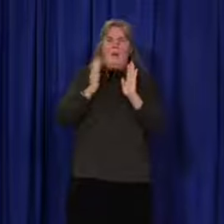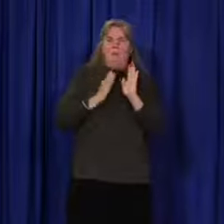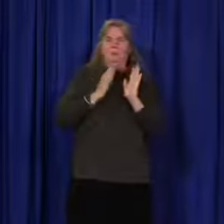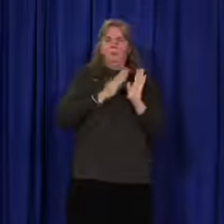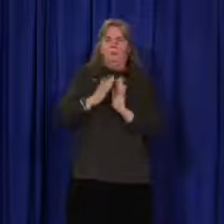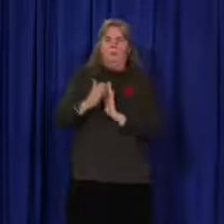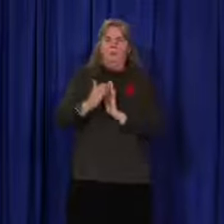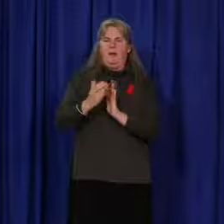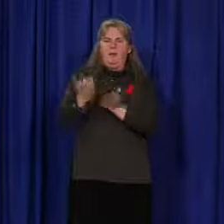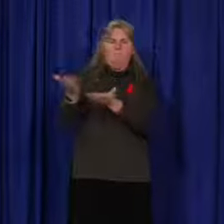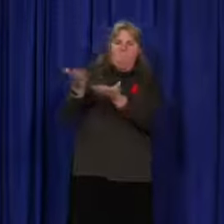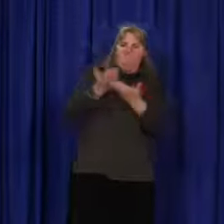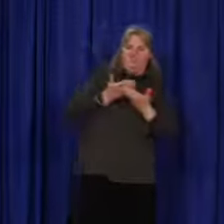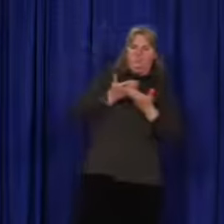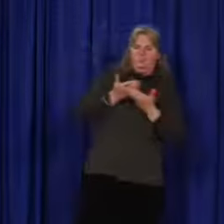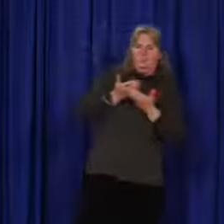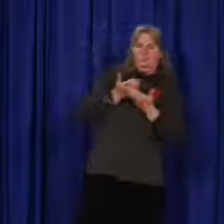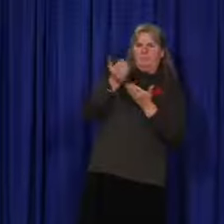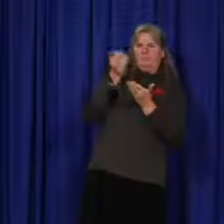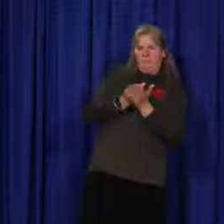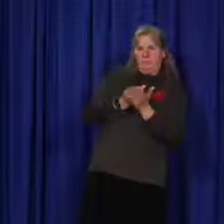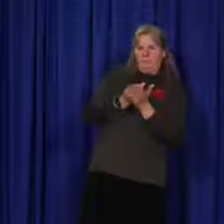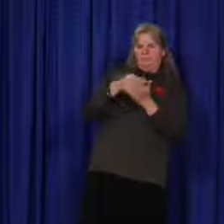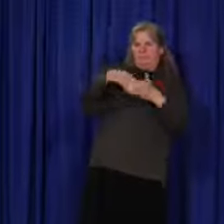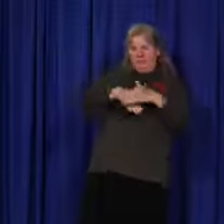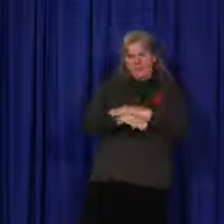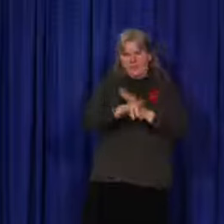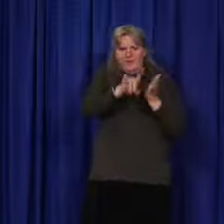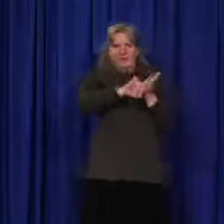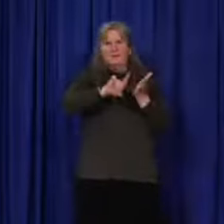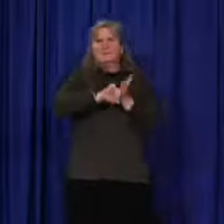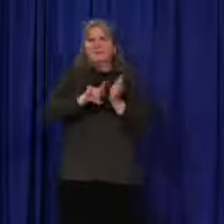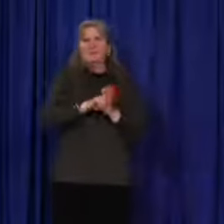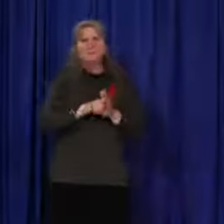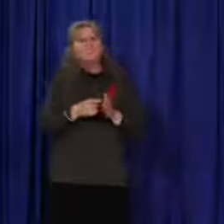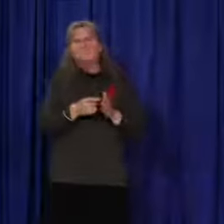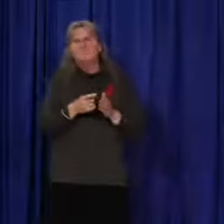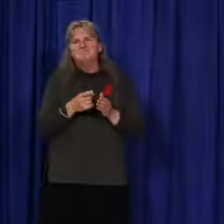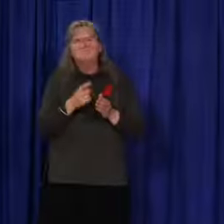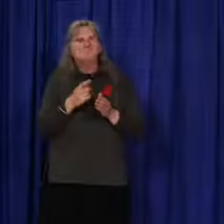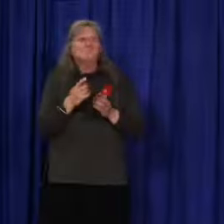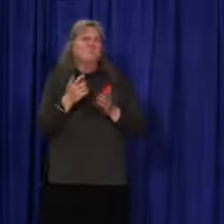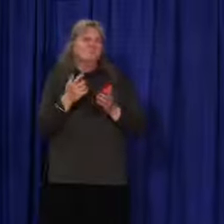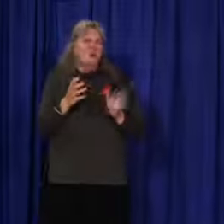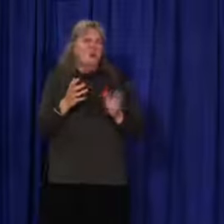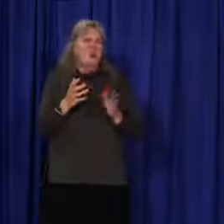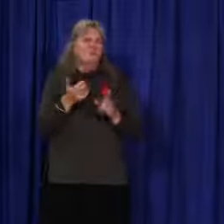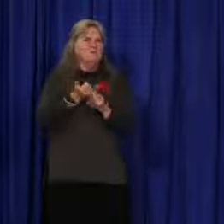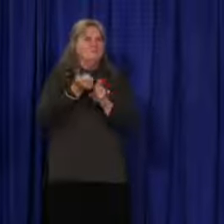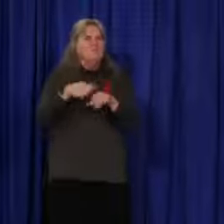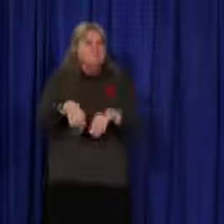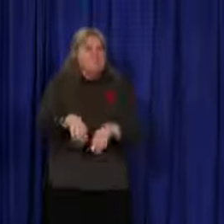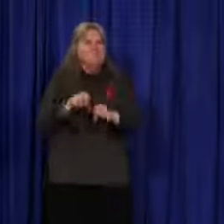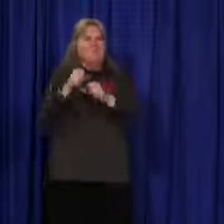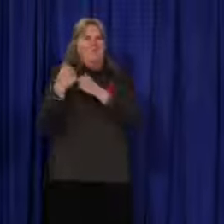there are already guidelines, national guidelines produced by the national organizations either written or in evolution,